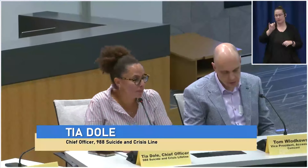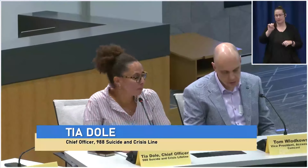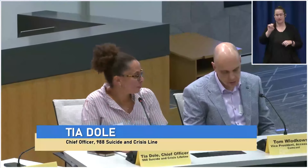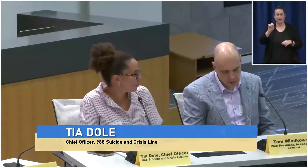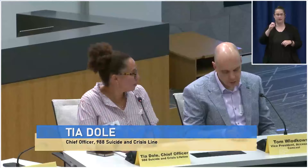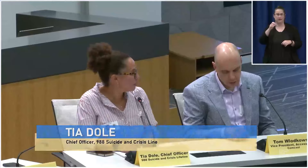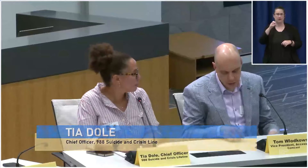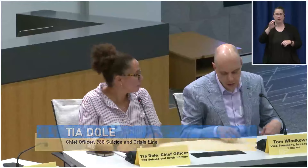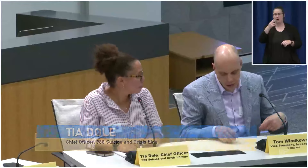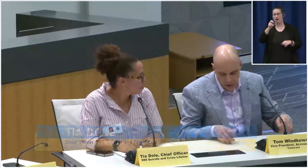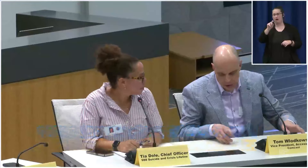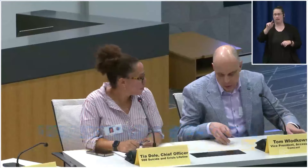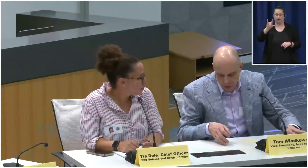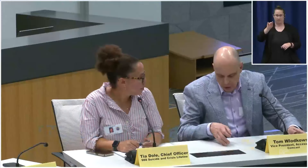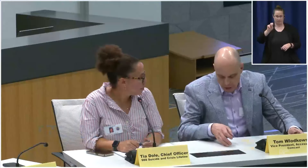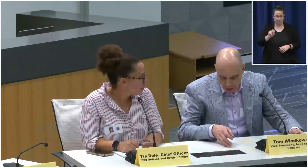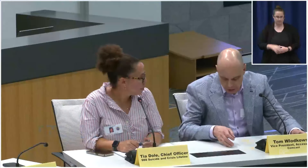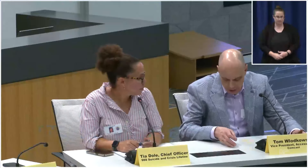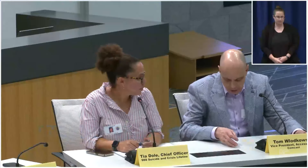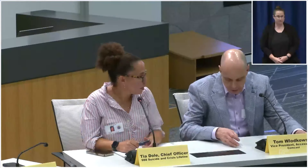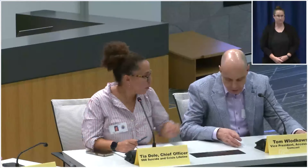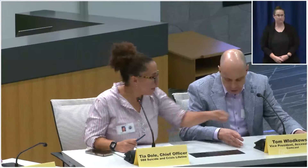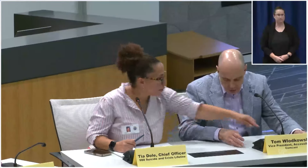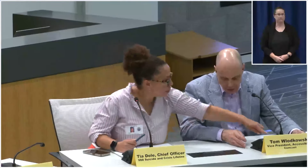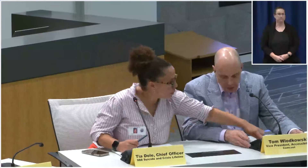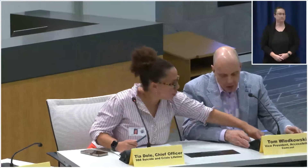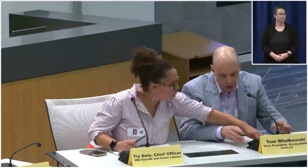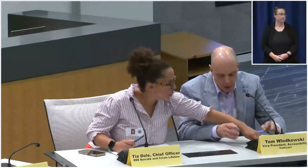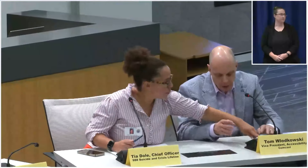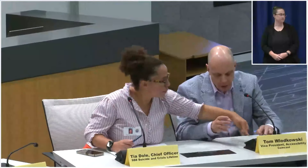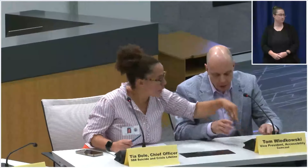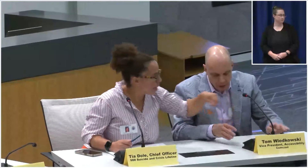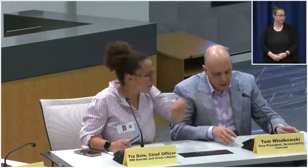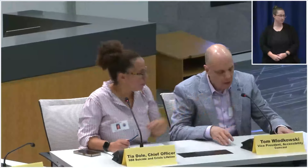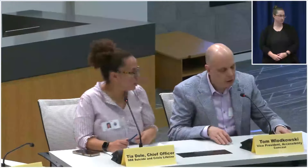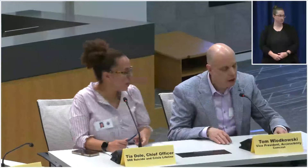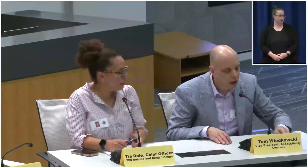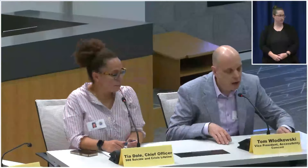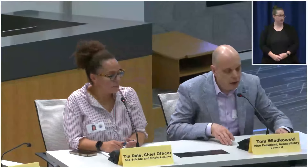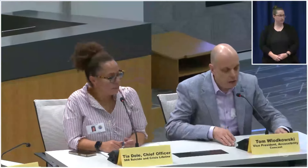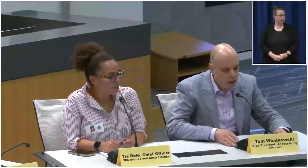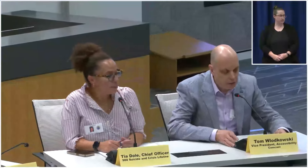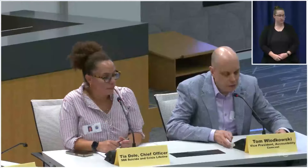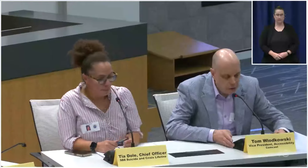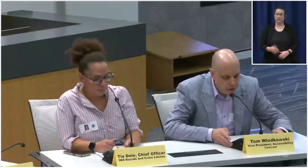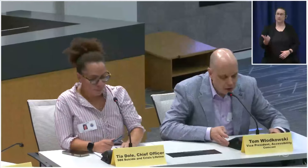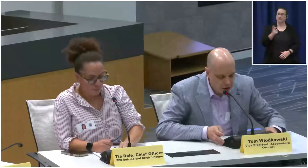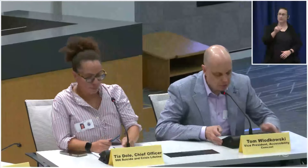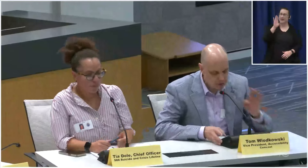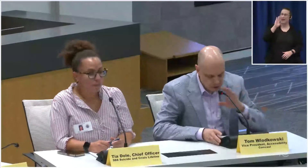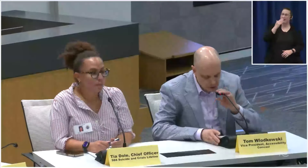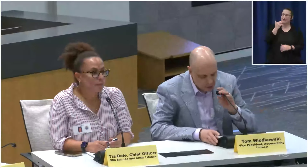OFFICER I'M WEARING AN UNINTENTIONALLY PATRIOTIC SHIRT THAT'S RED WHITE AND BLUE AND THE CHIEF 988